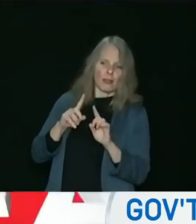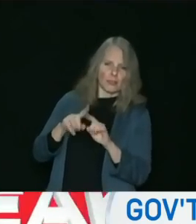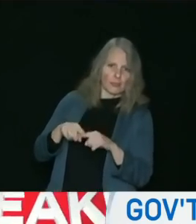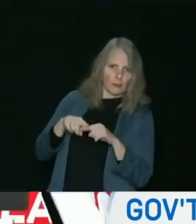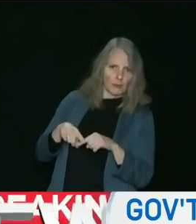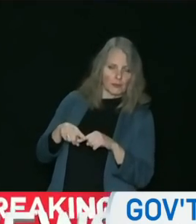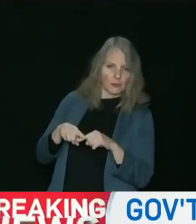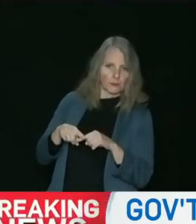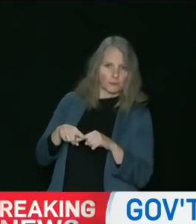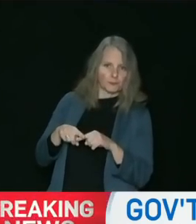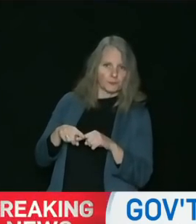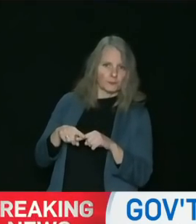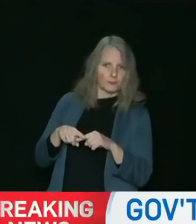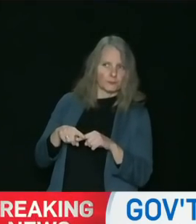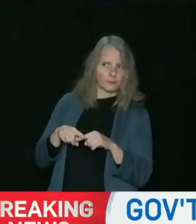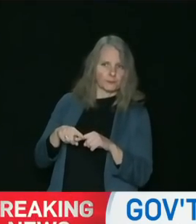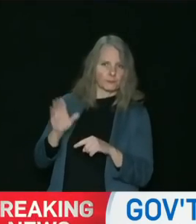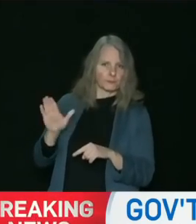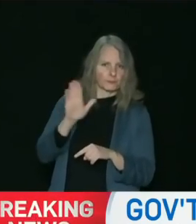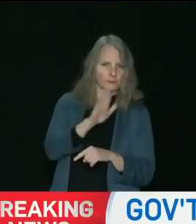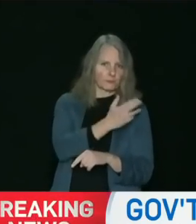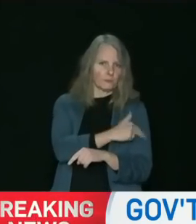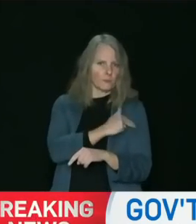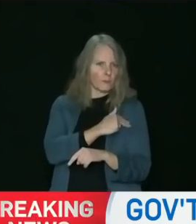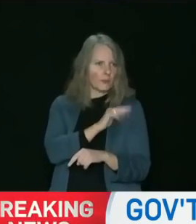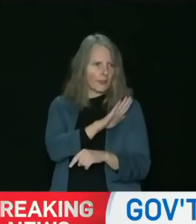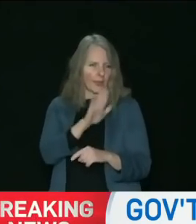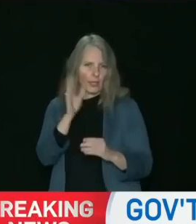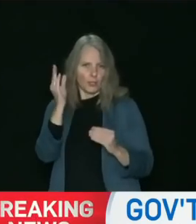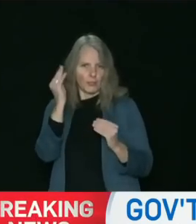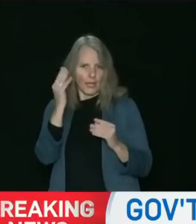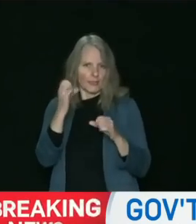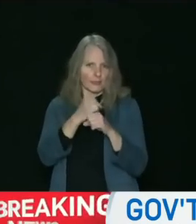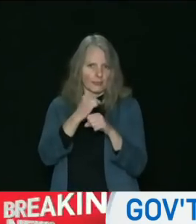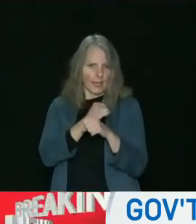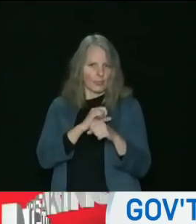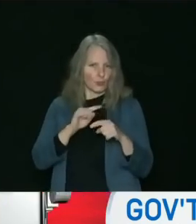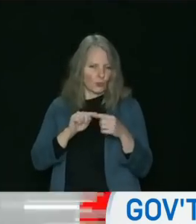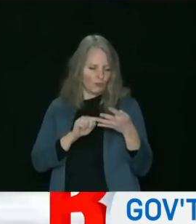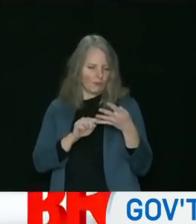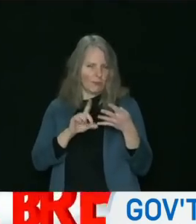SO IT'S IMPORTANT TO NOTE THAT